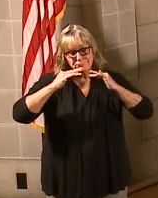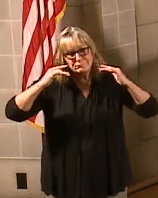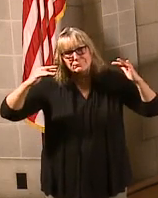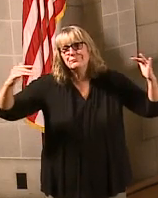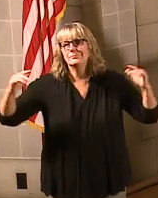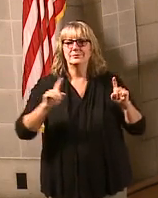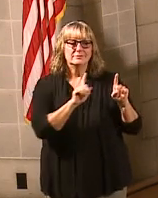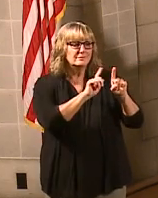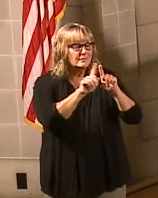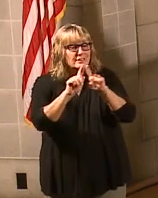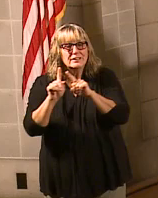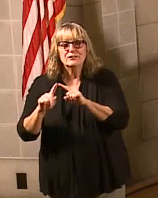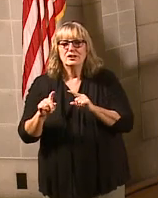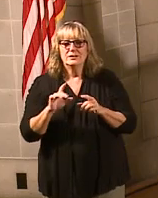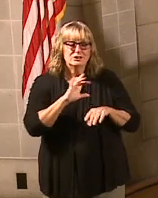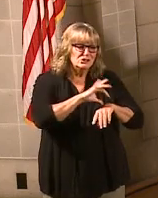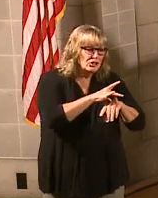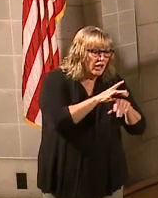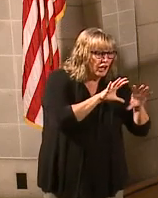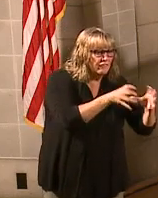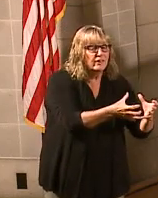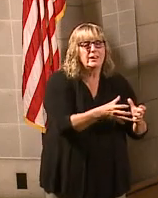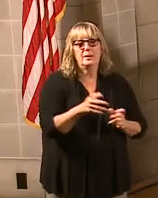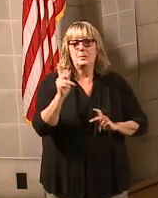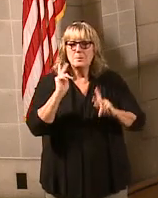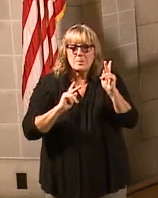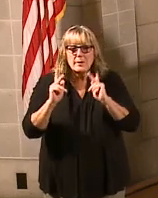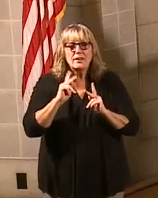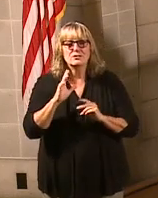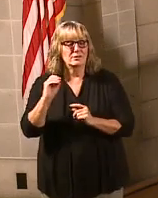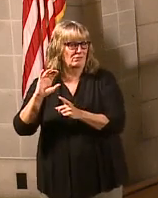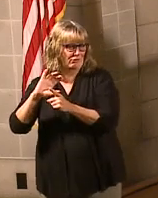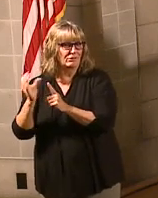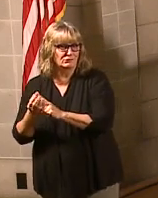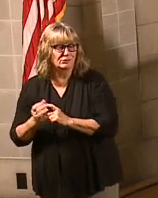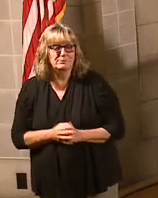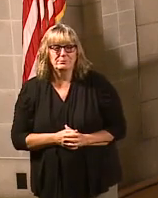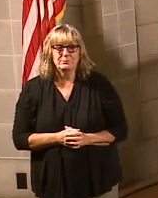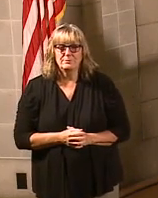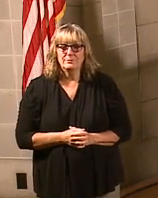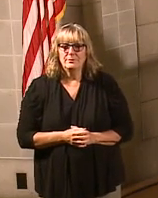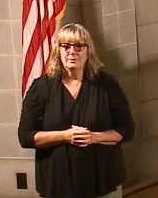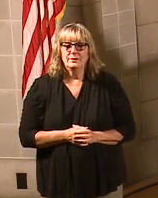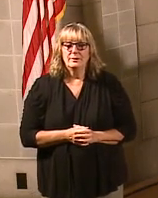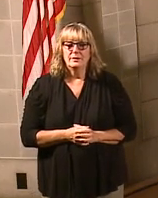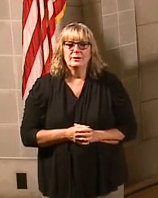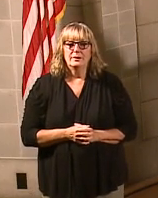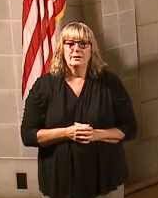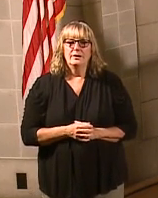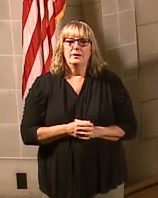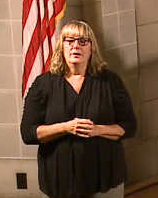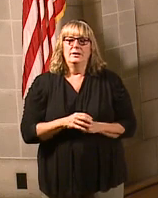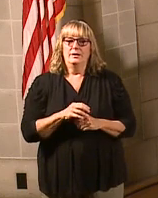AS YOU ALL KNOW, NEBRASKA'S AN AMAZING STATE AND HAS ALL WALKS